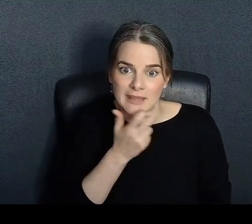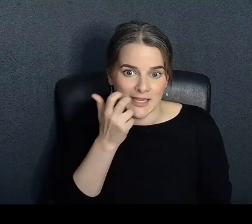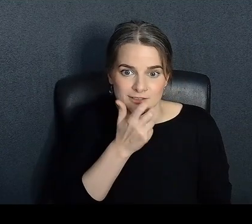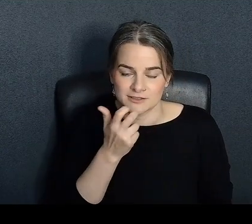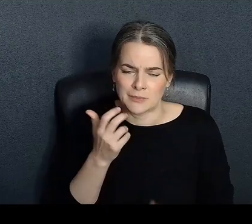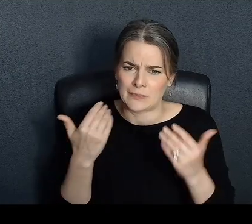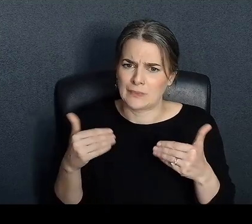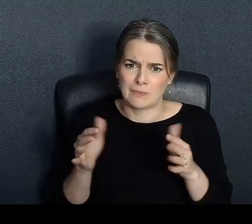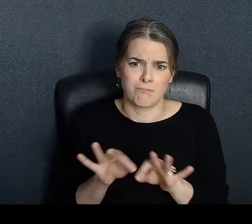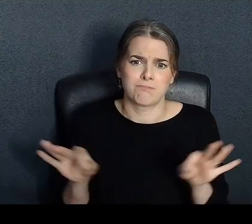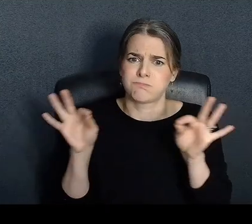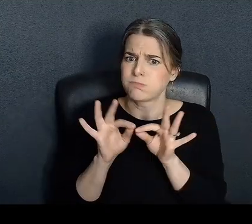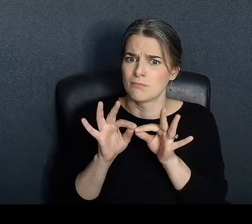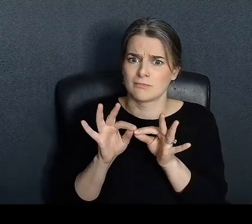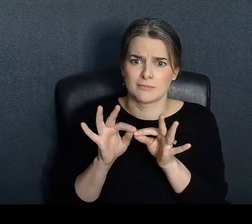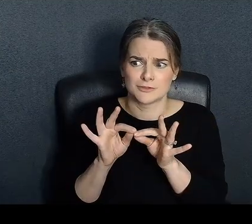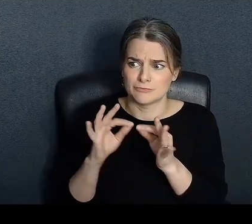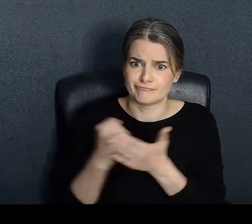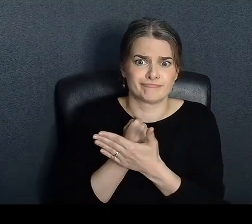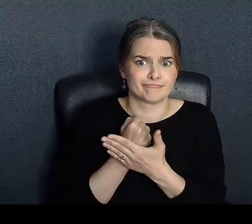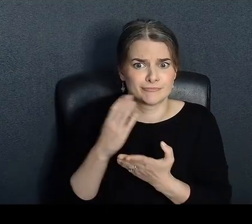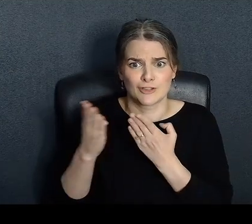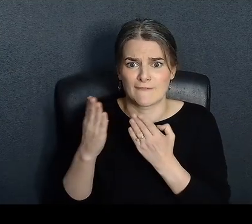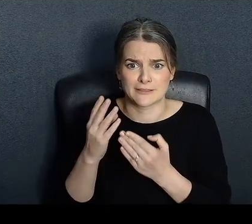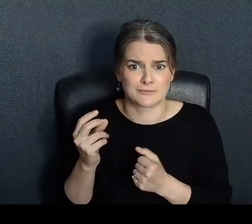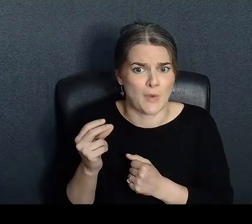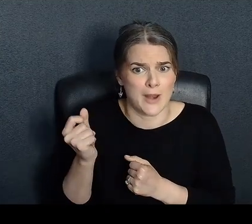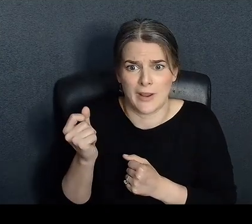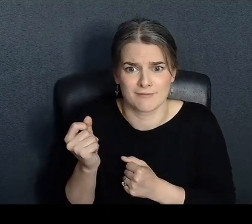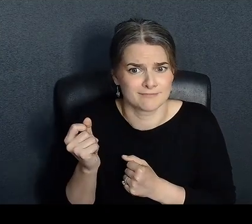right away to help that so there's no delay in school.